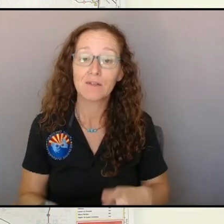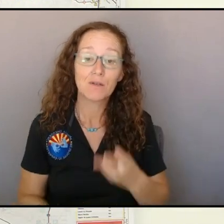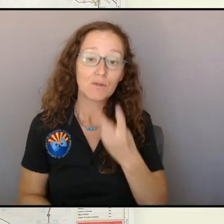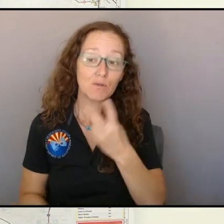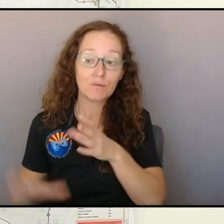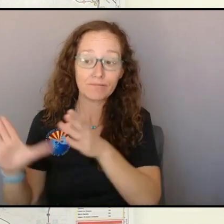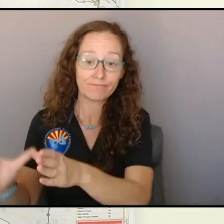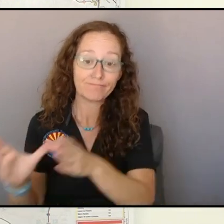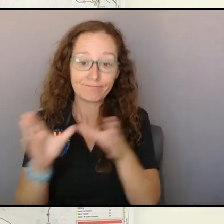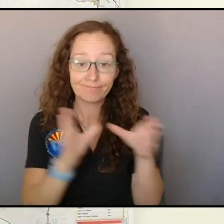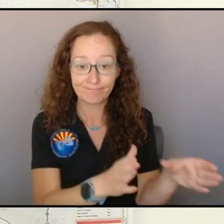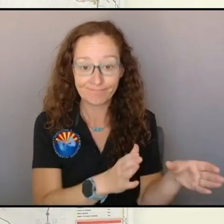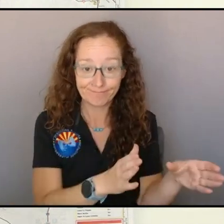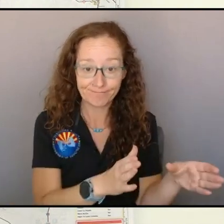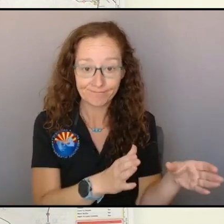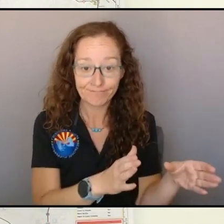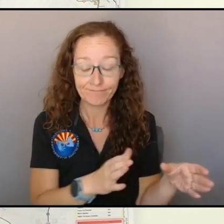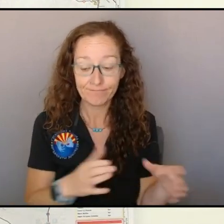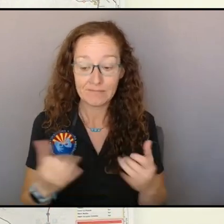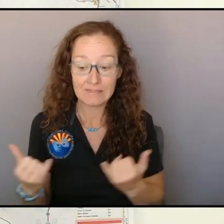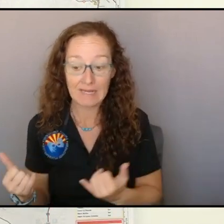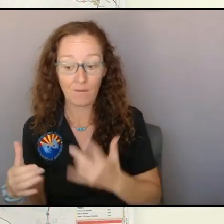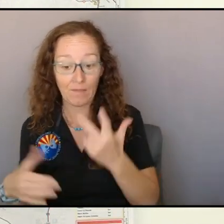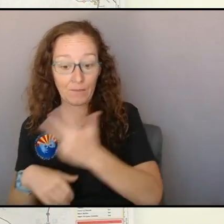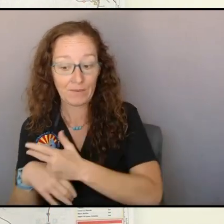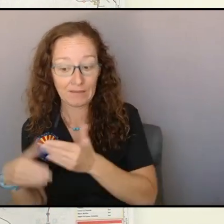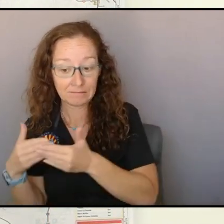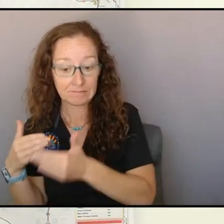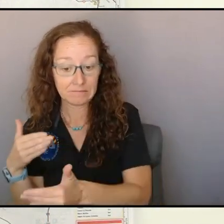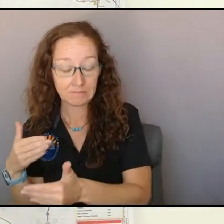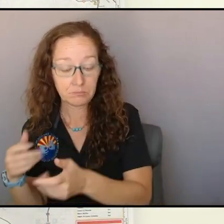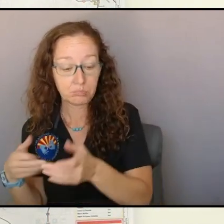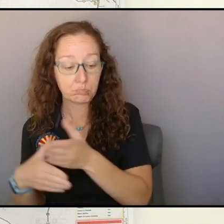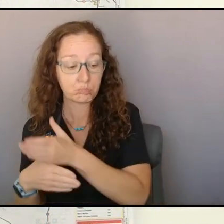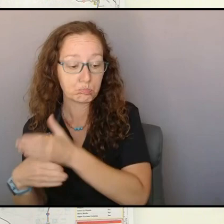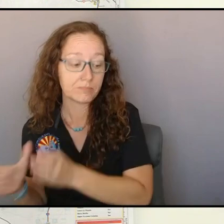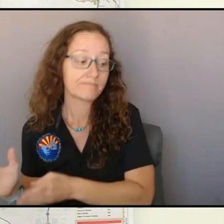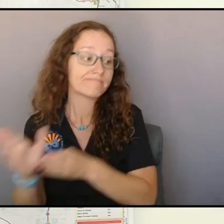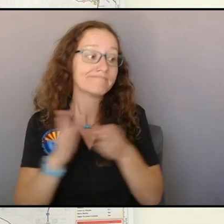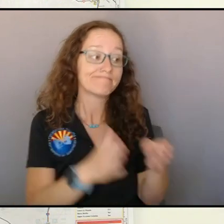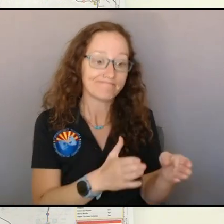this box for the next three days, which is moderated. The box for the day after that which is more elevated and